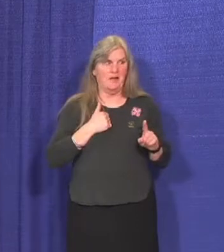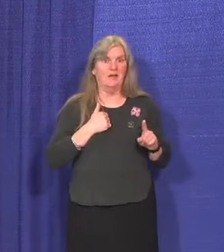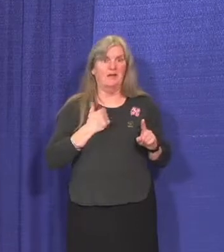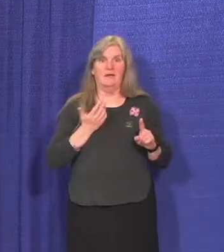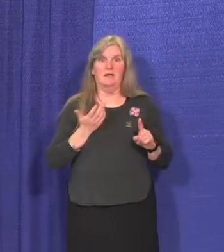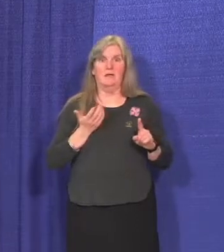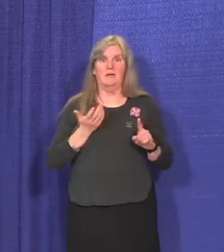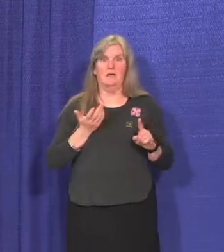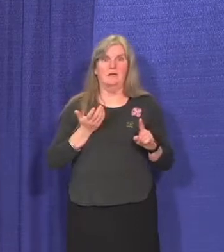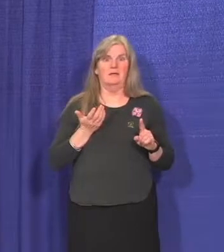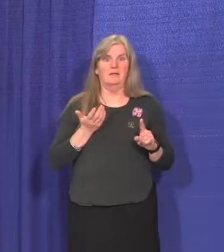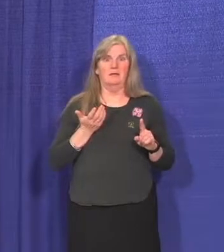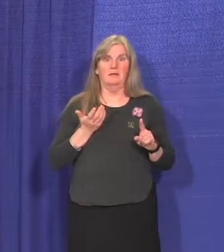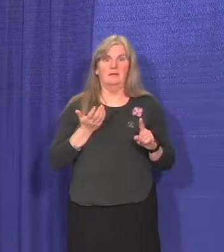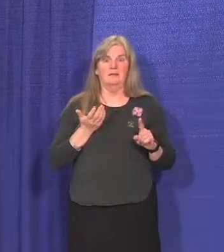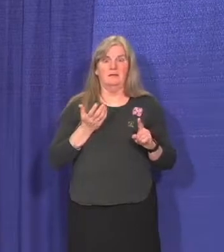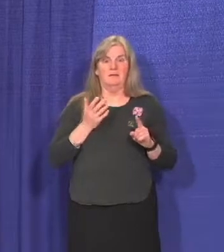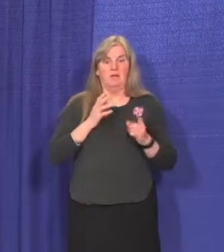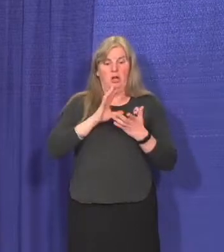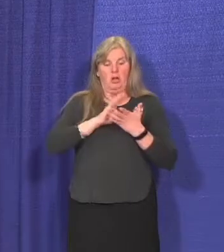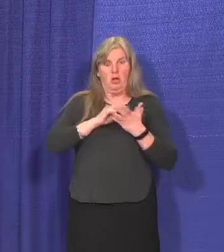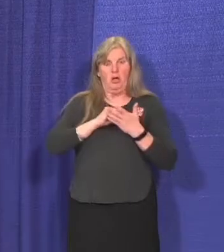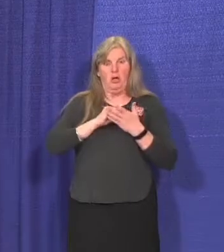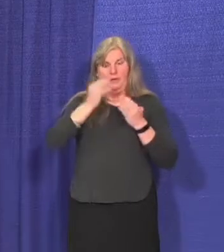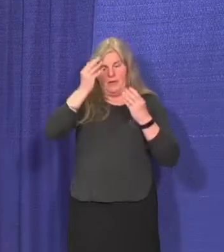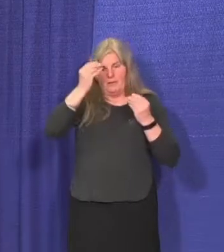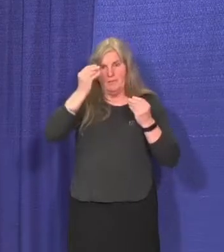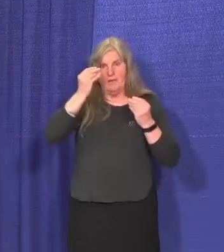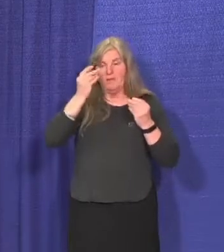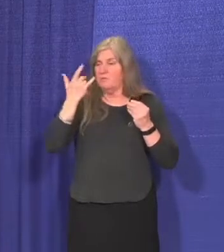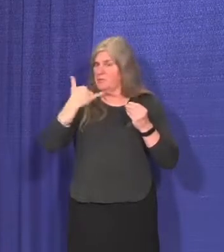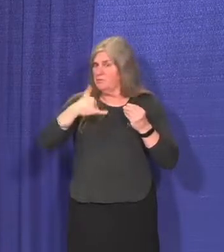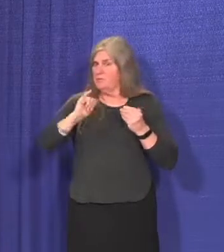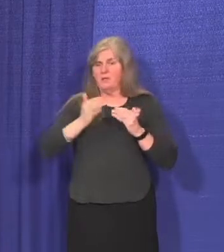the election period. There was always the ability to